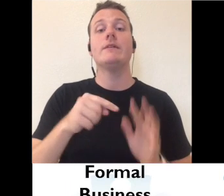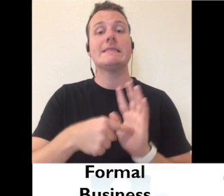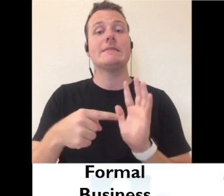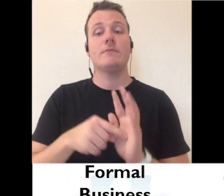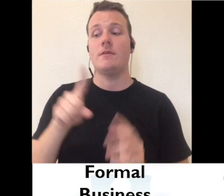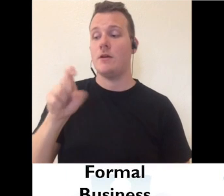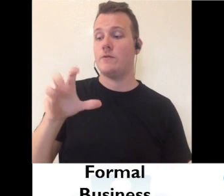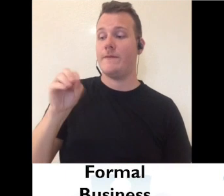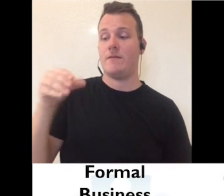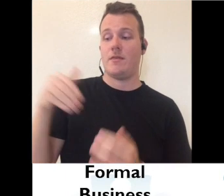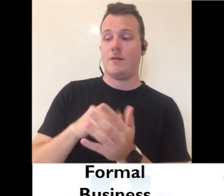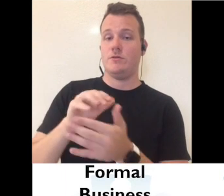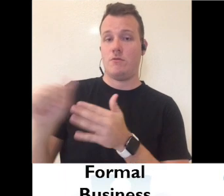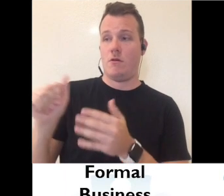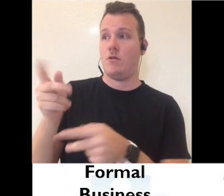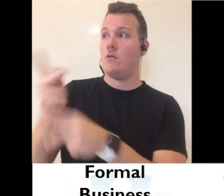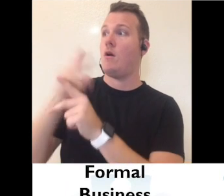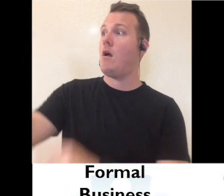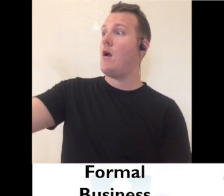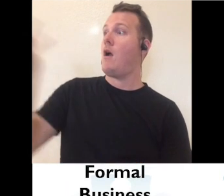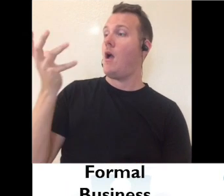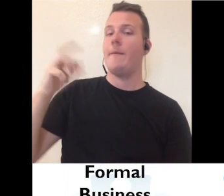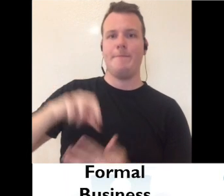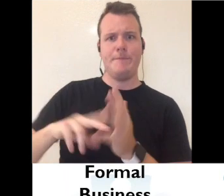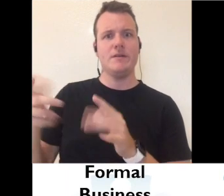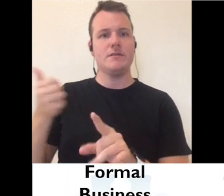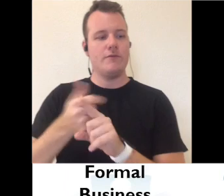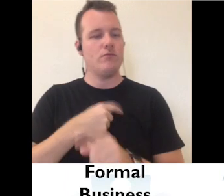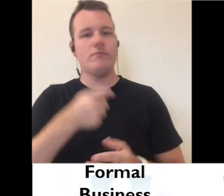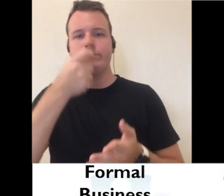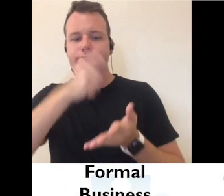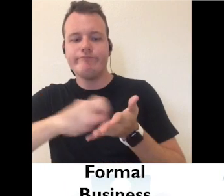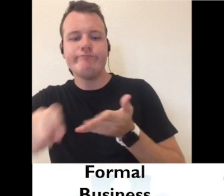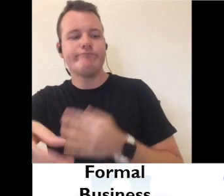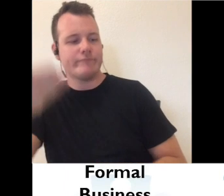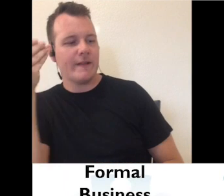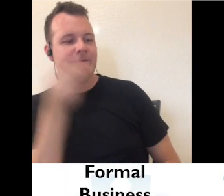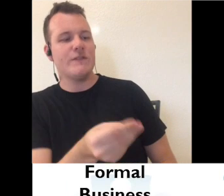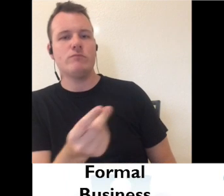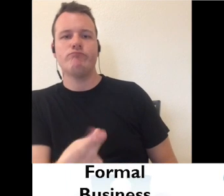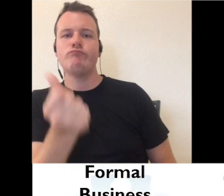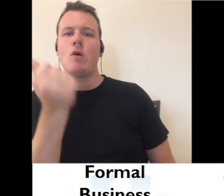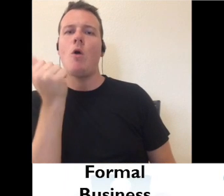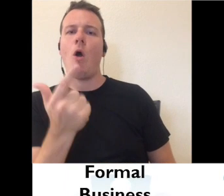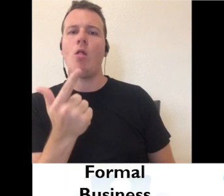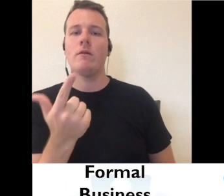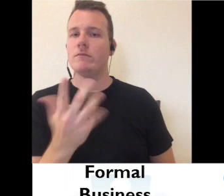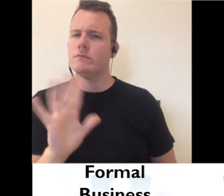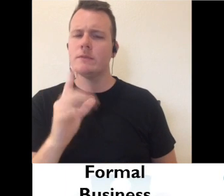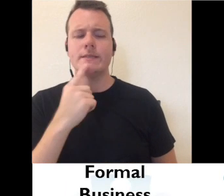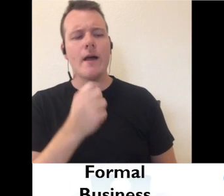in or write you a check for a hundred fifty thousand. They're gonna say well how much do you need to get going. Well equipment and this and that. Maybe I